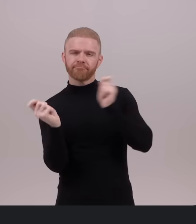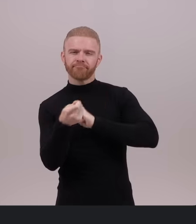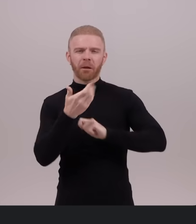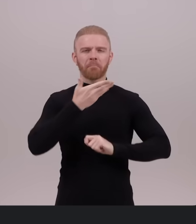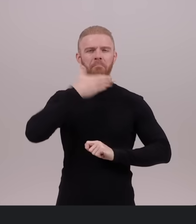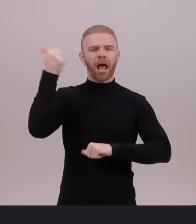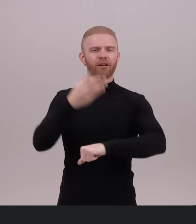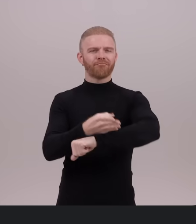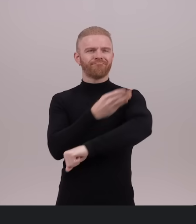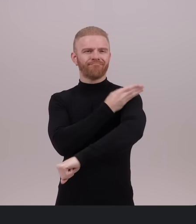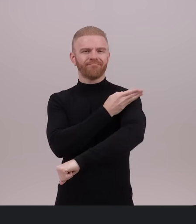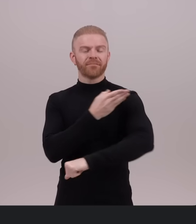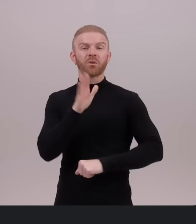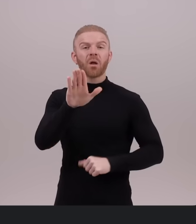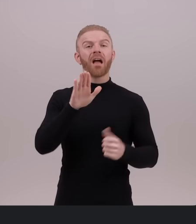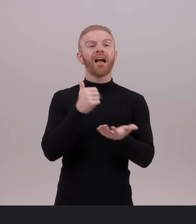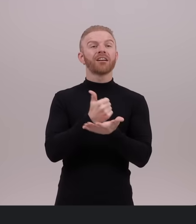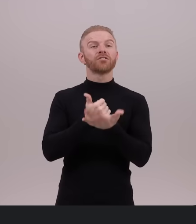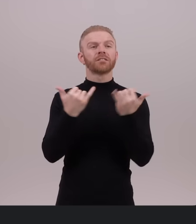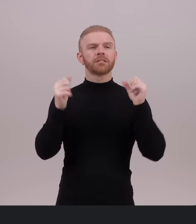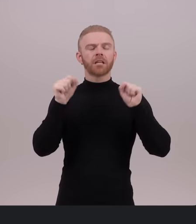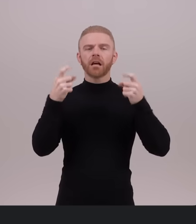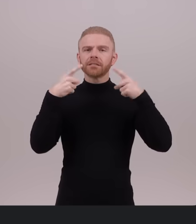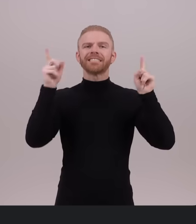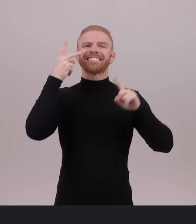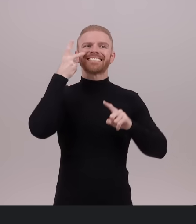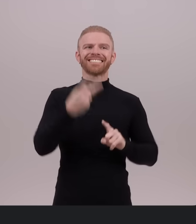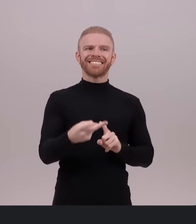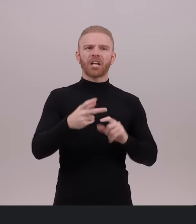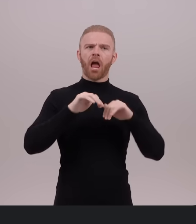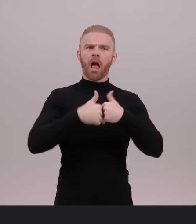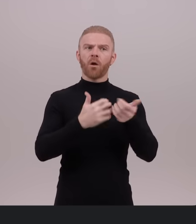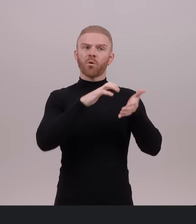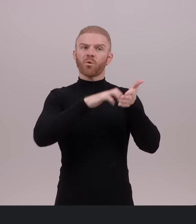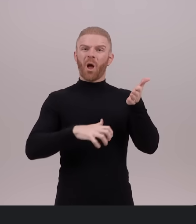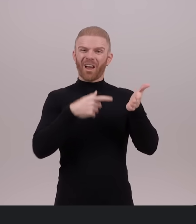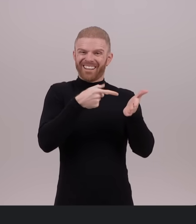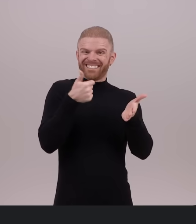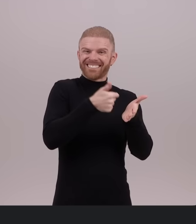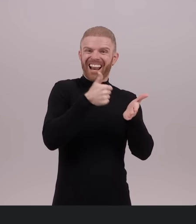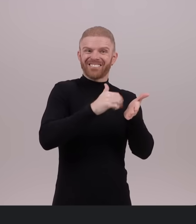Now, your agent can finally see how the code it has written performs at runtime.